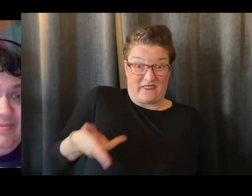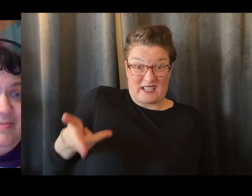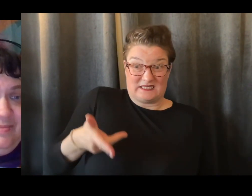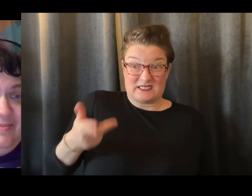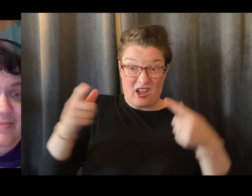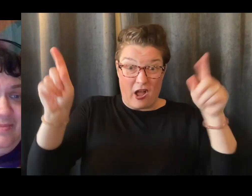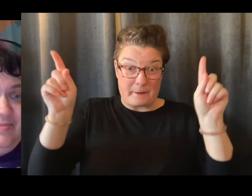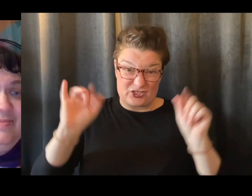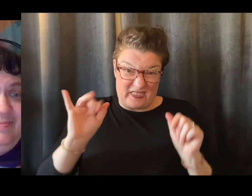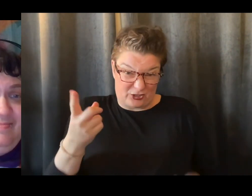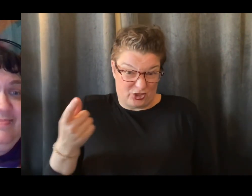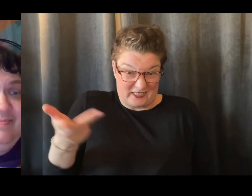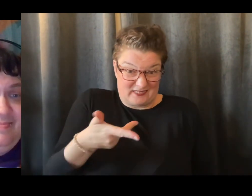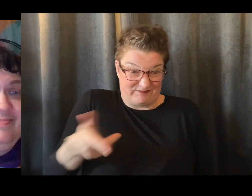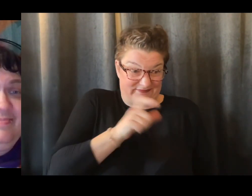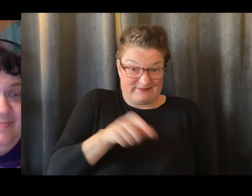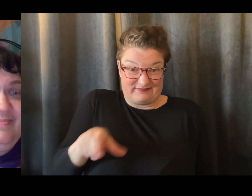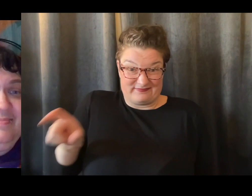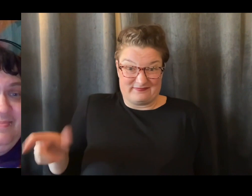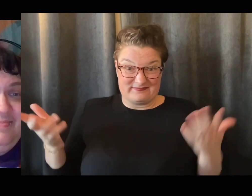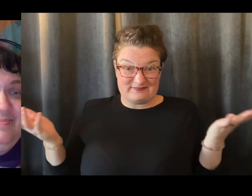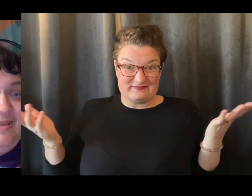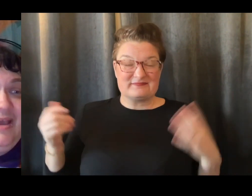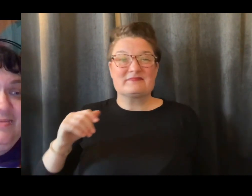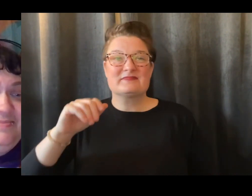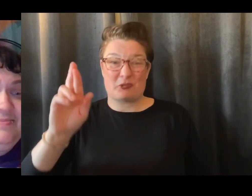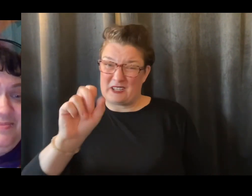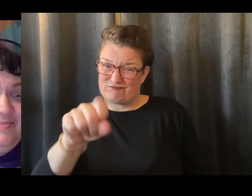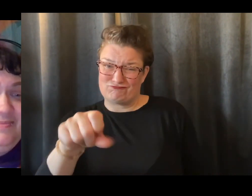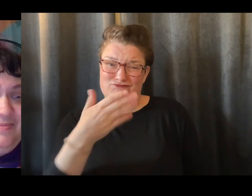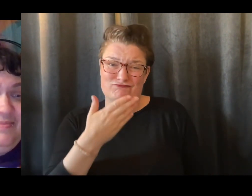Rebekah: Thank you for reminding us of that, of like the big picture of like